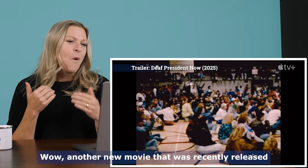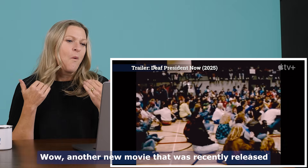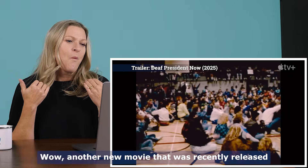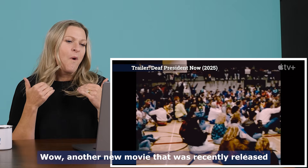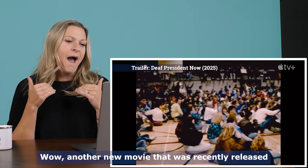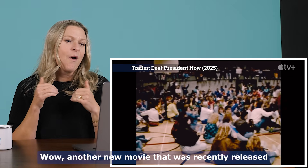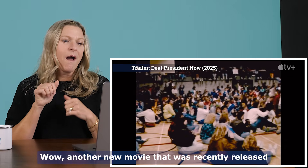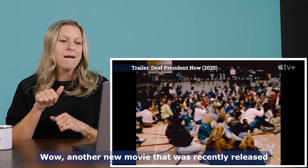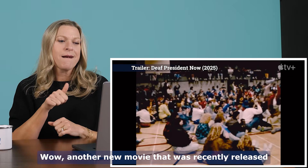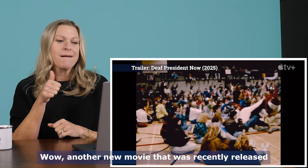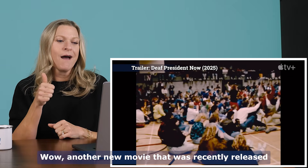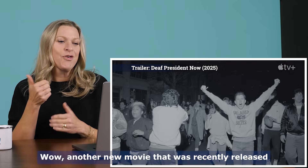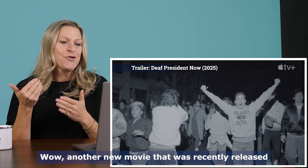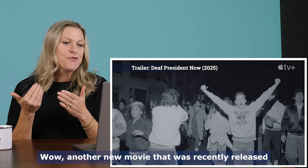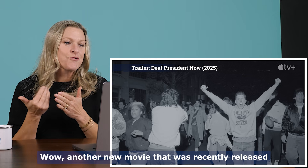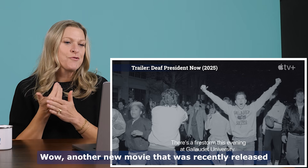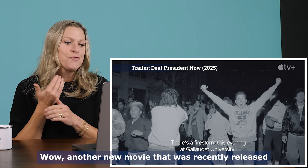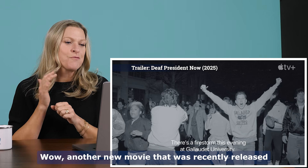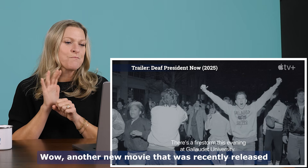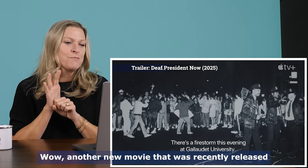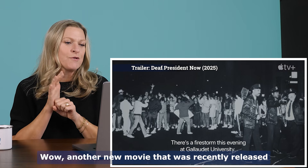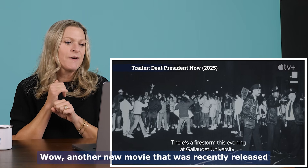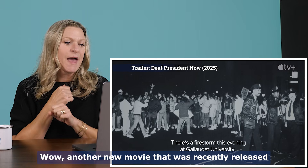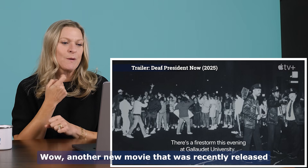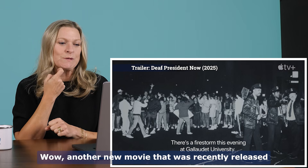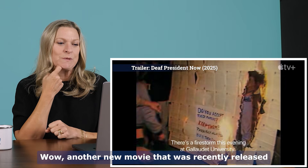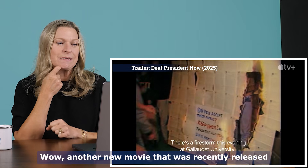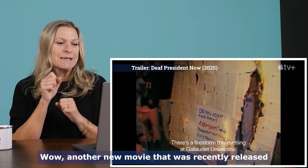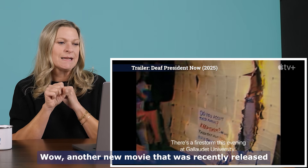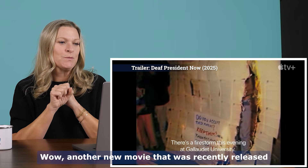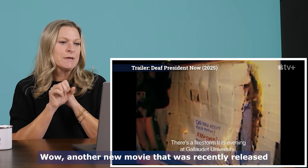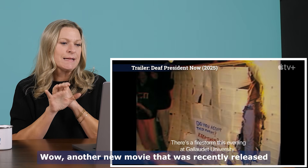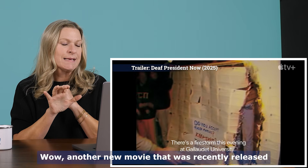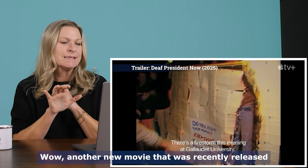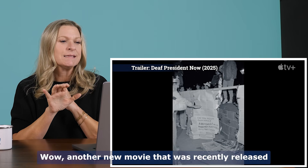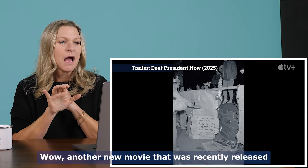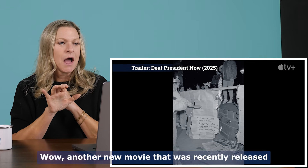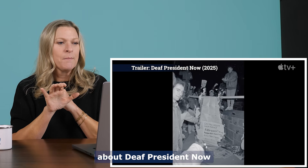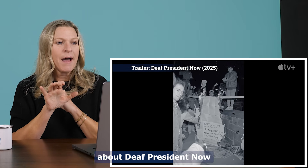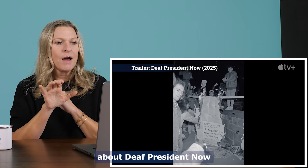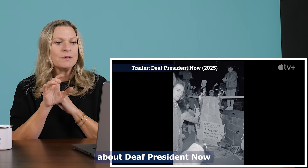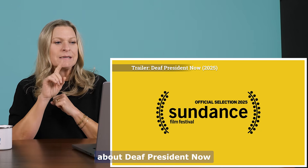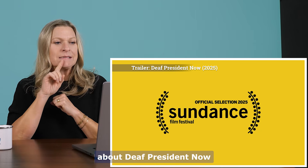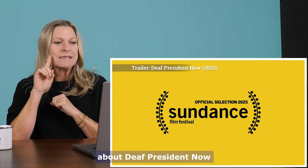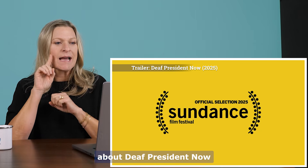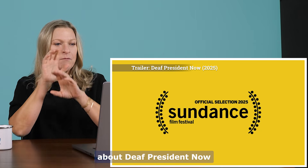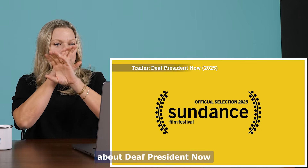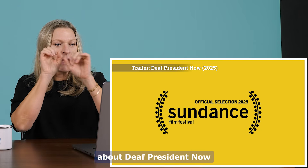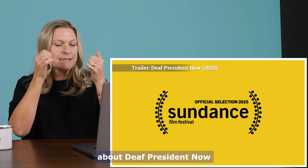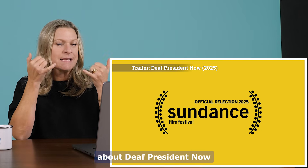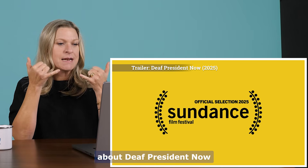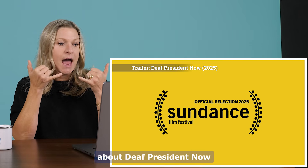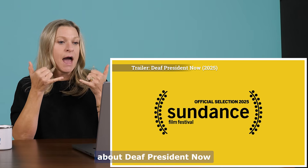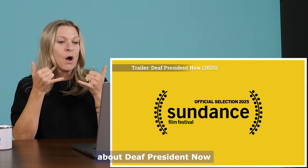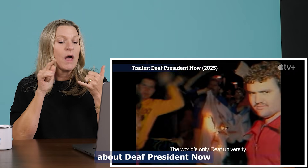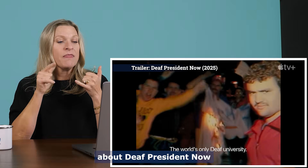Wow, another new movie that was recently released about Deaf President Now